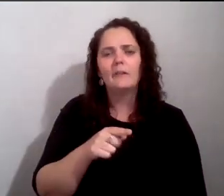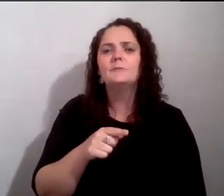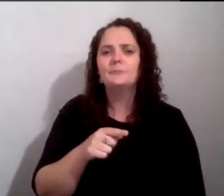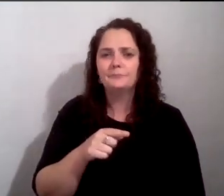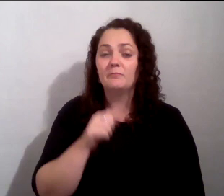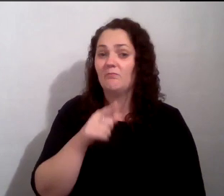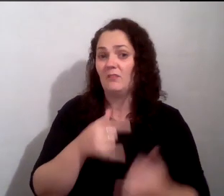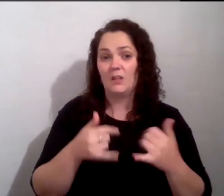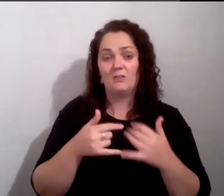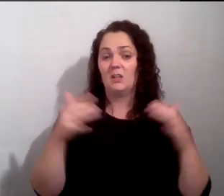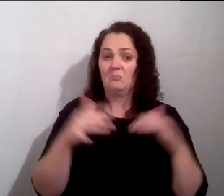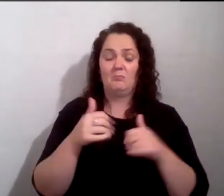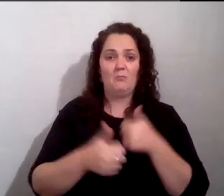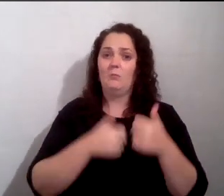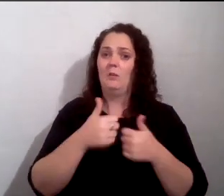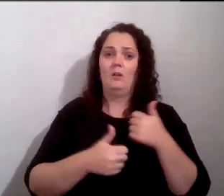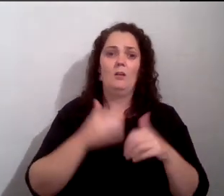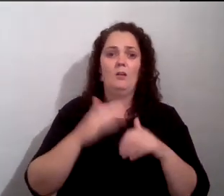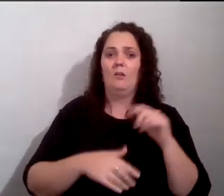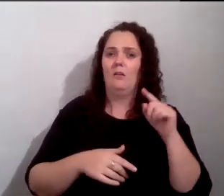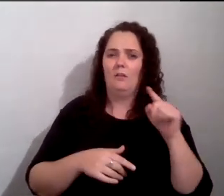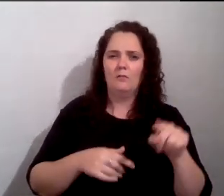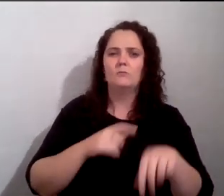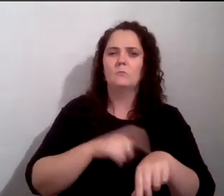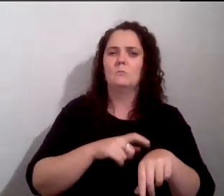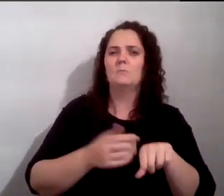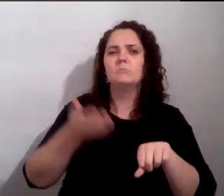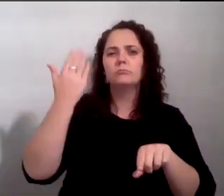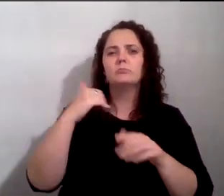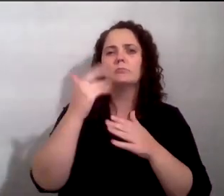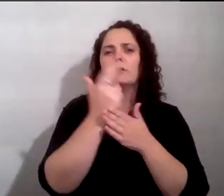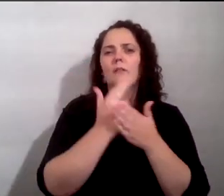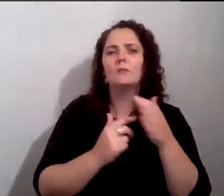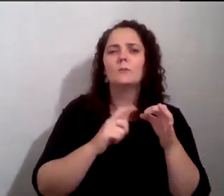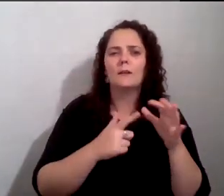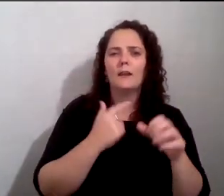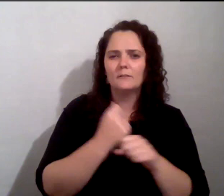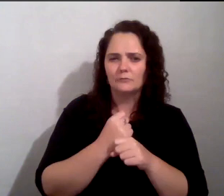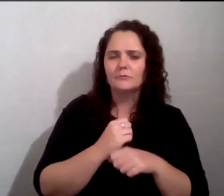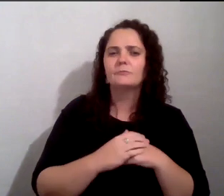during this very particular history of the Queensland Art Gallery.